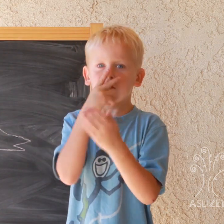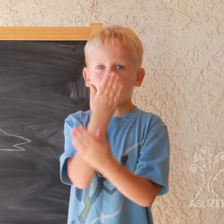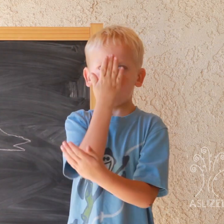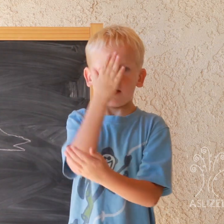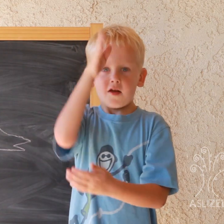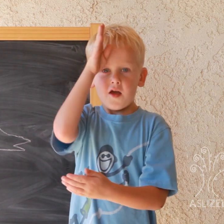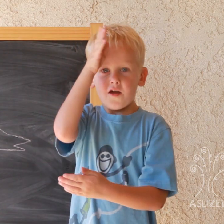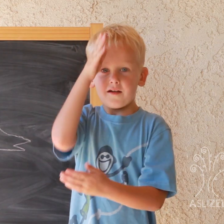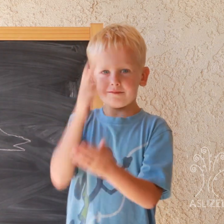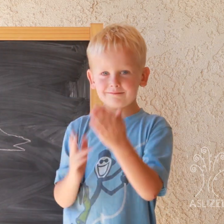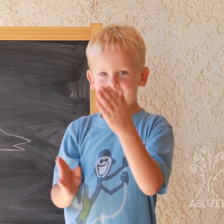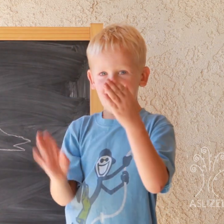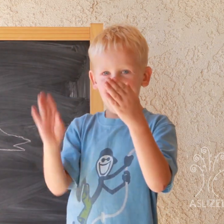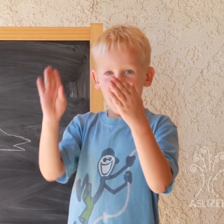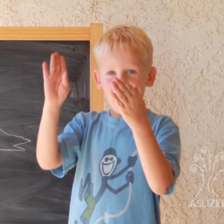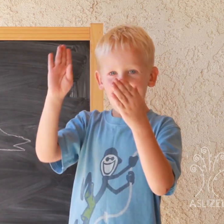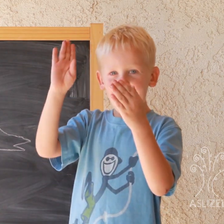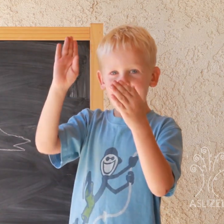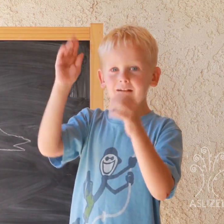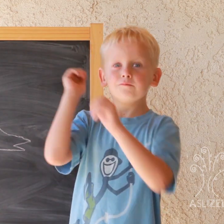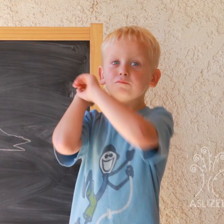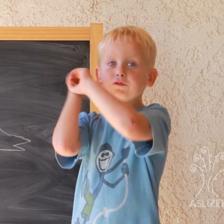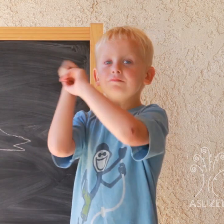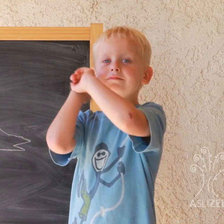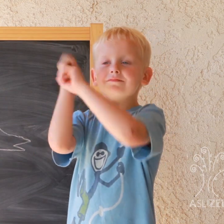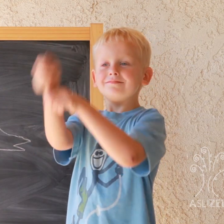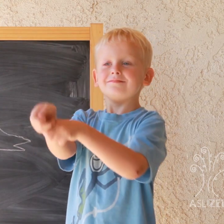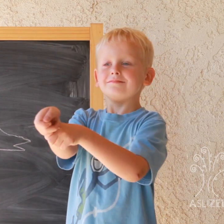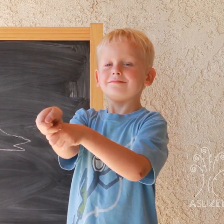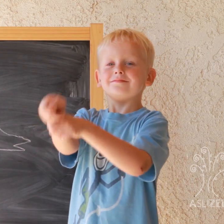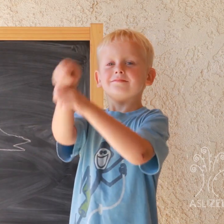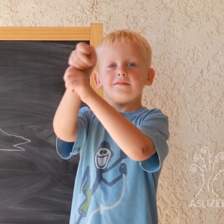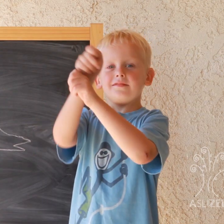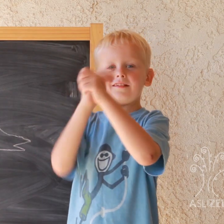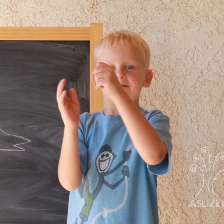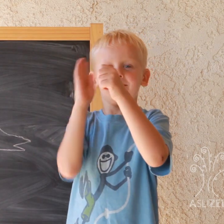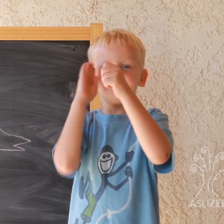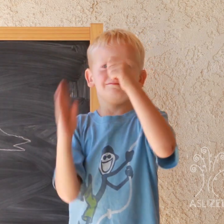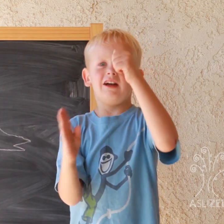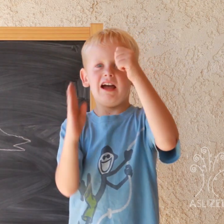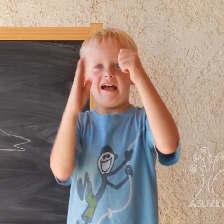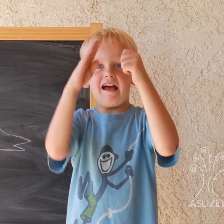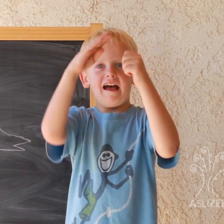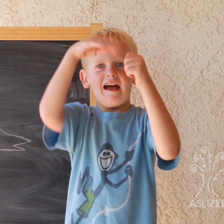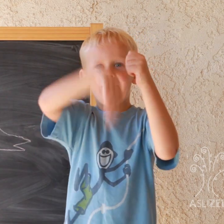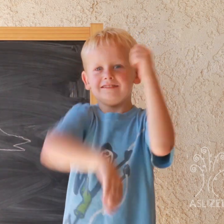they saw shark close up. It jumped from the water. They were fishing and the shark ate their bait.